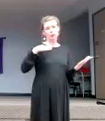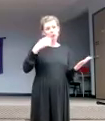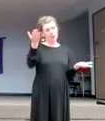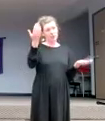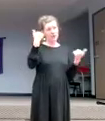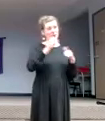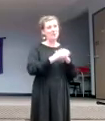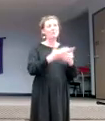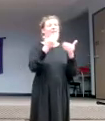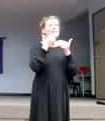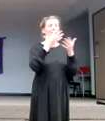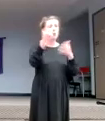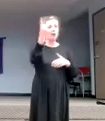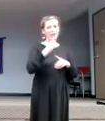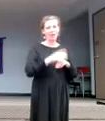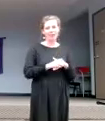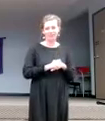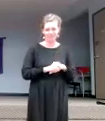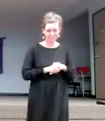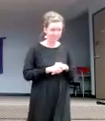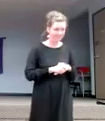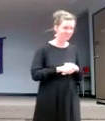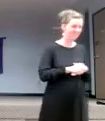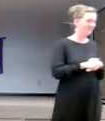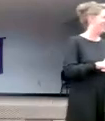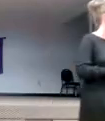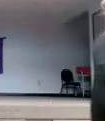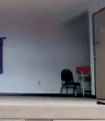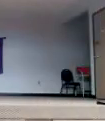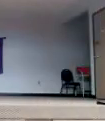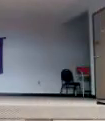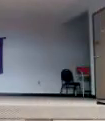us. Thank you all for coming.